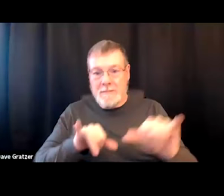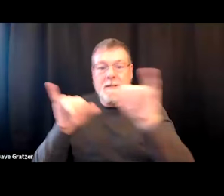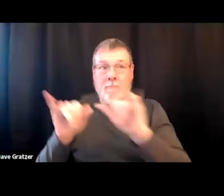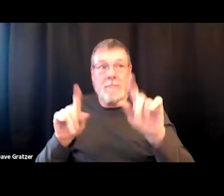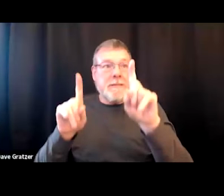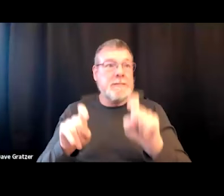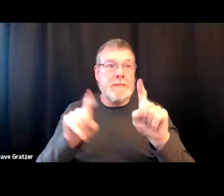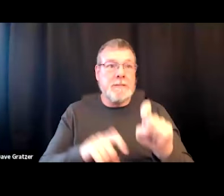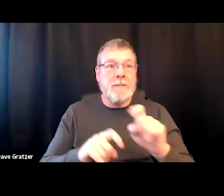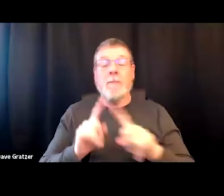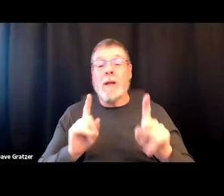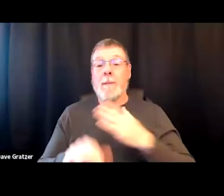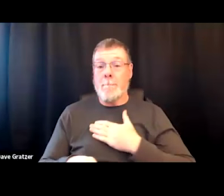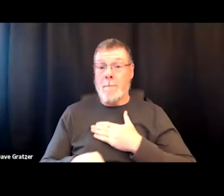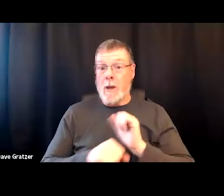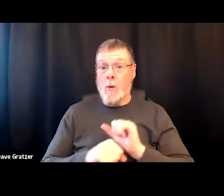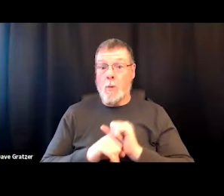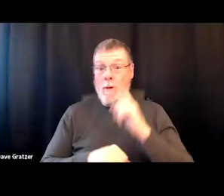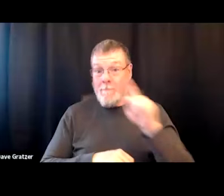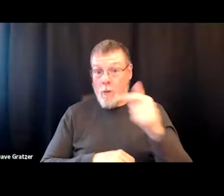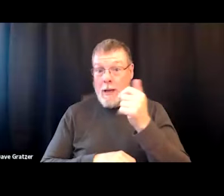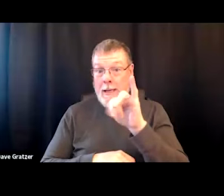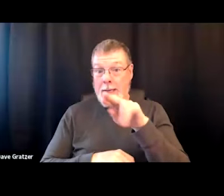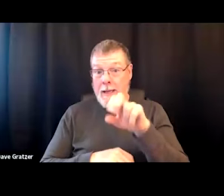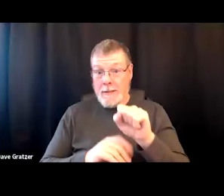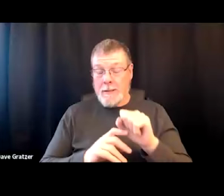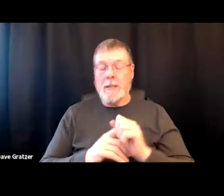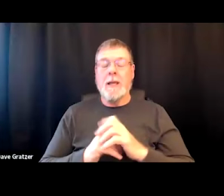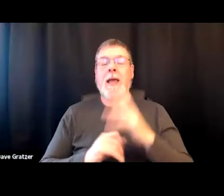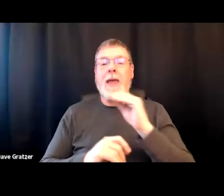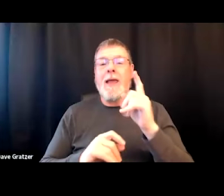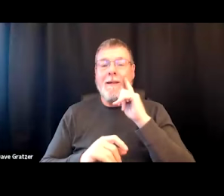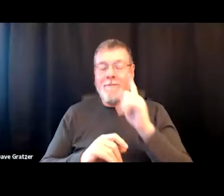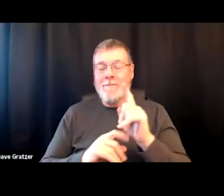In the work that I've done in the past for the GAINS Center and also for the Justice Department in the US,